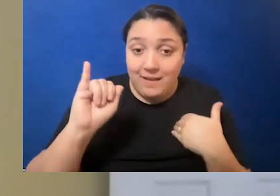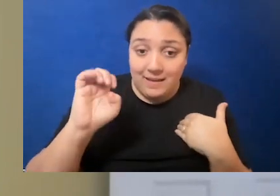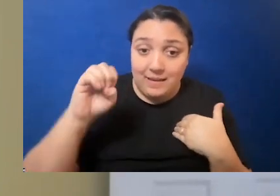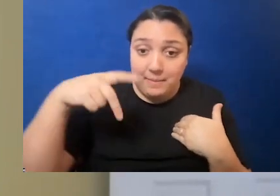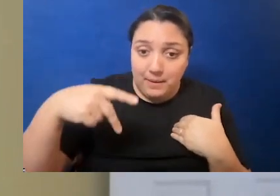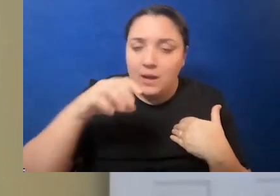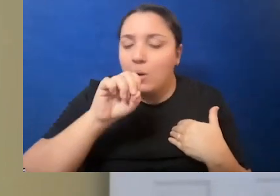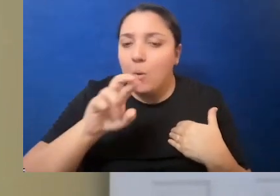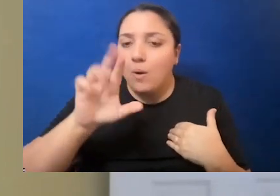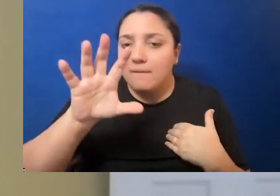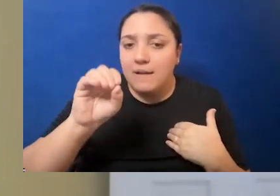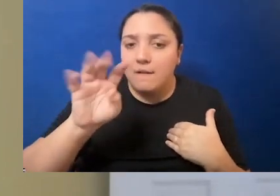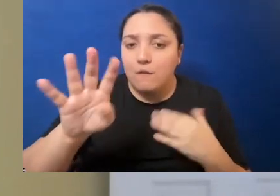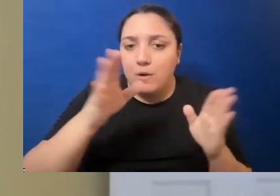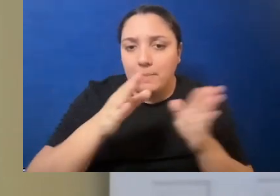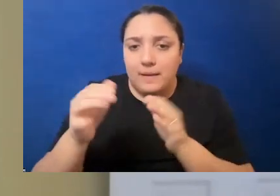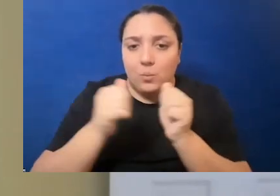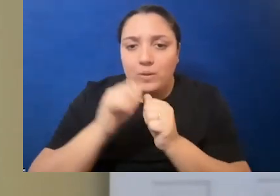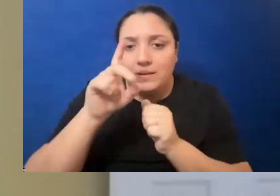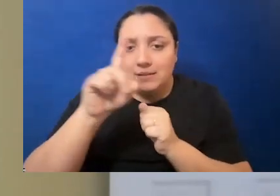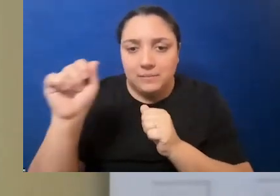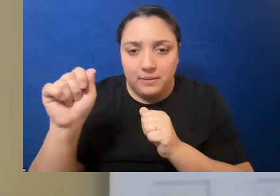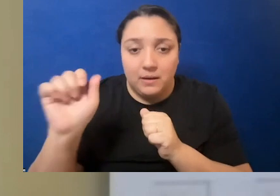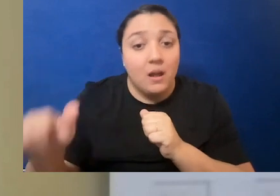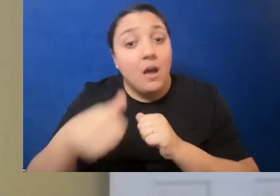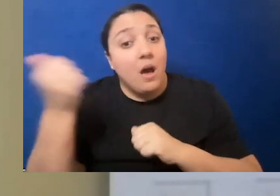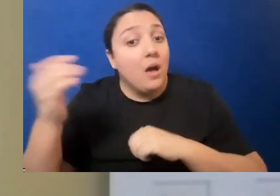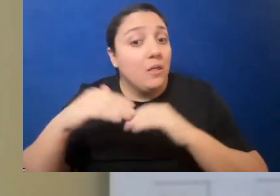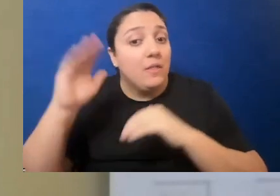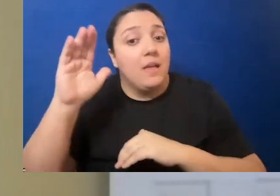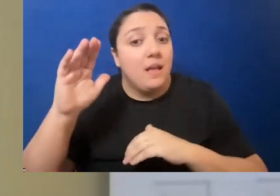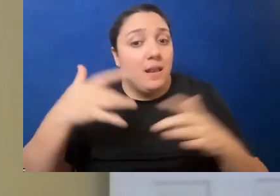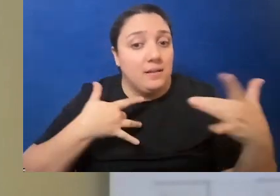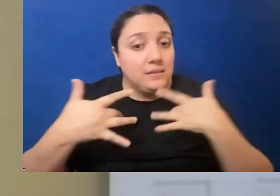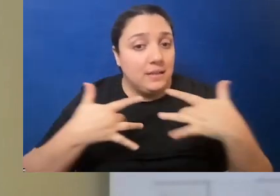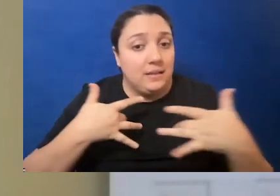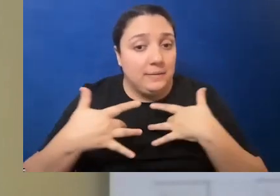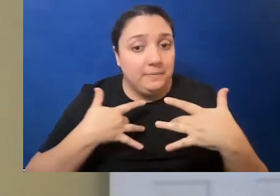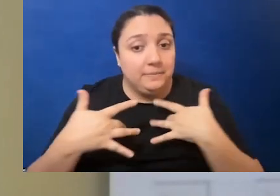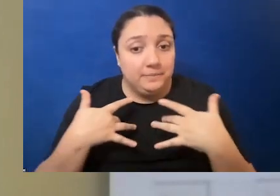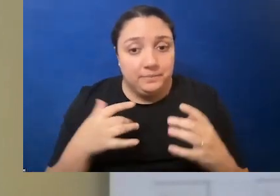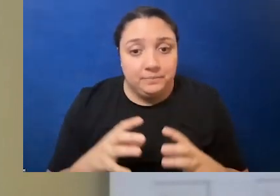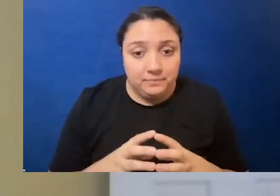DOES YOUR CHILD OR STUDENT YOU WORK WITH CURRENTLY HAVE AN IEP